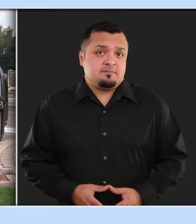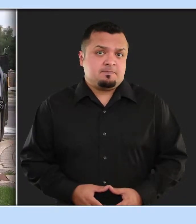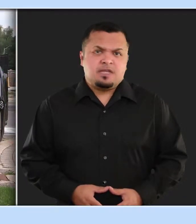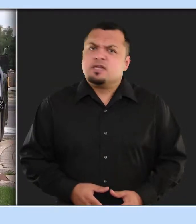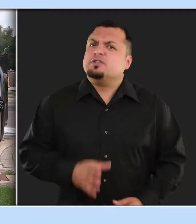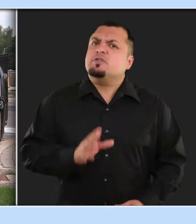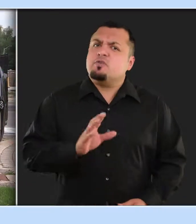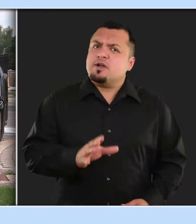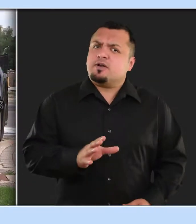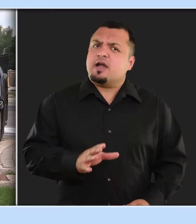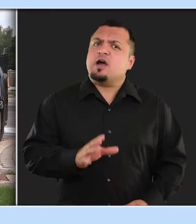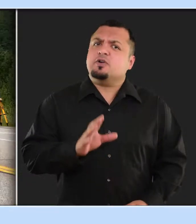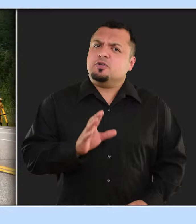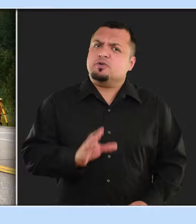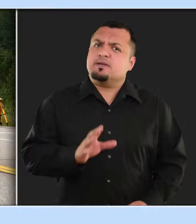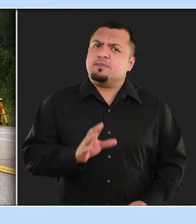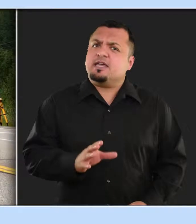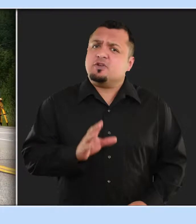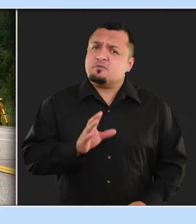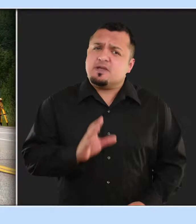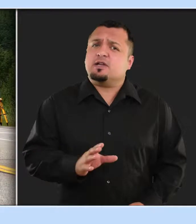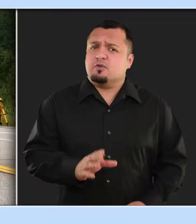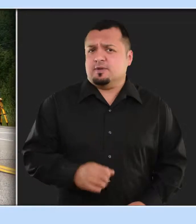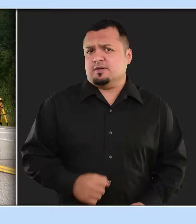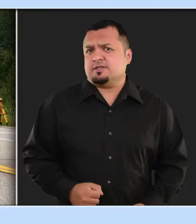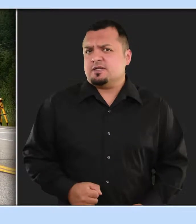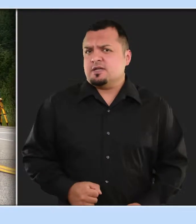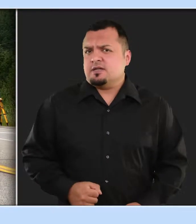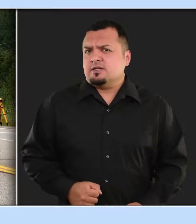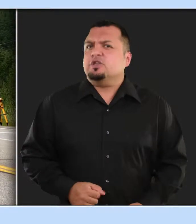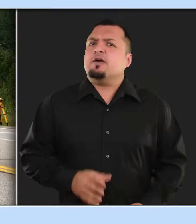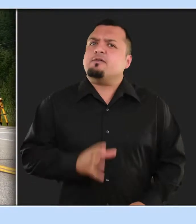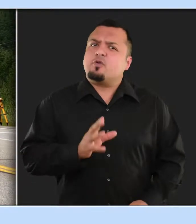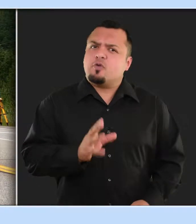do you wonder how you can pay your medical bills do you have questions